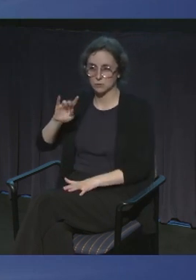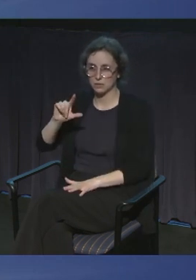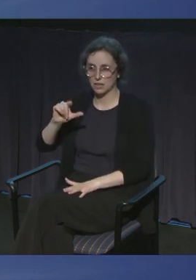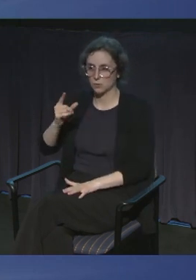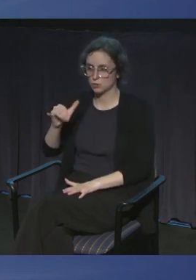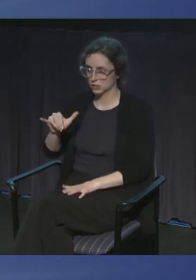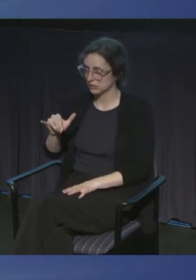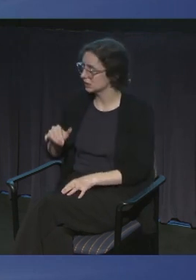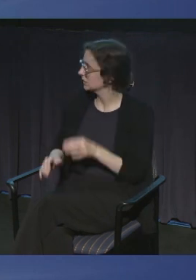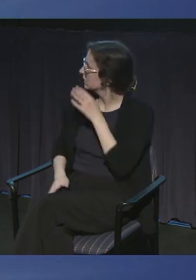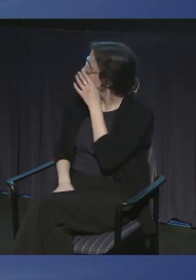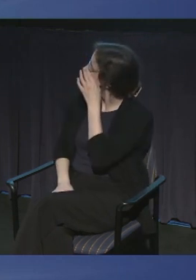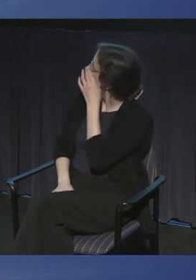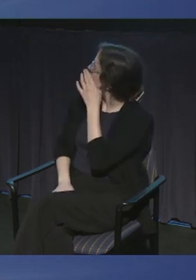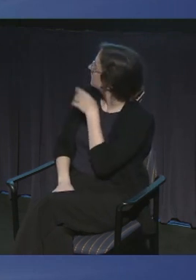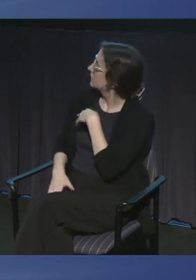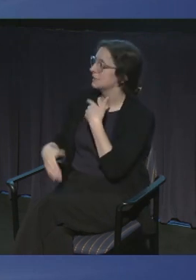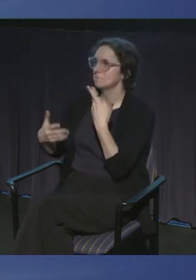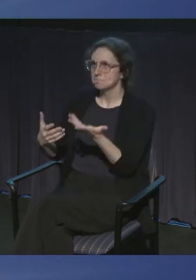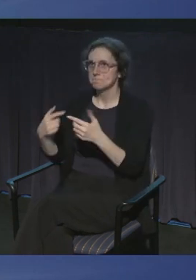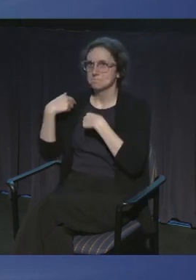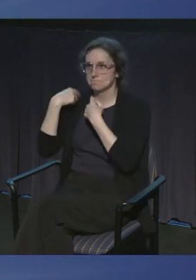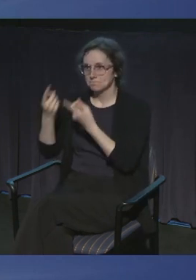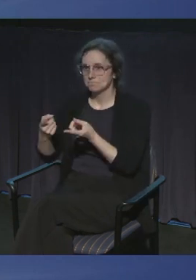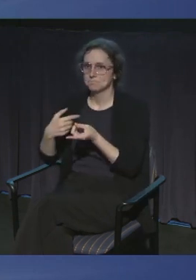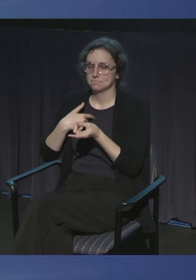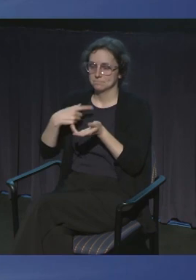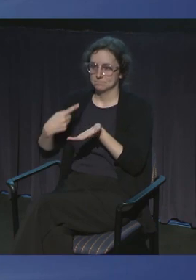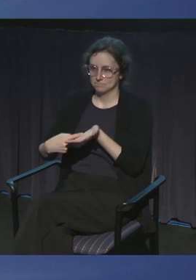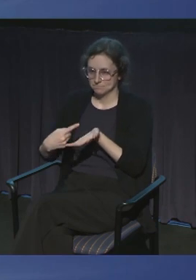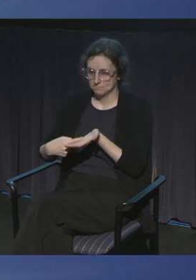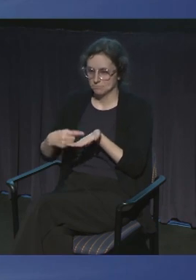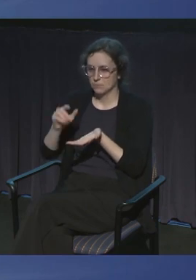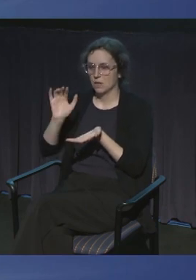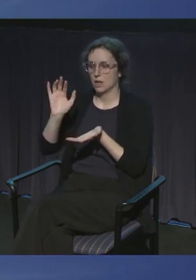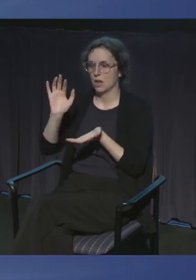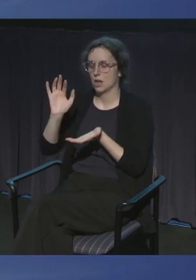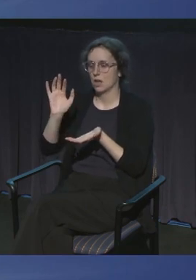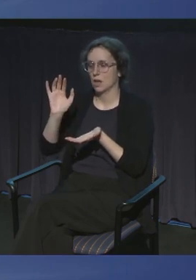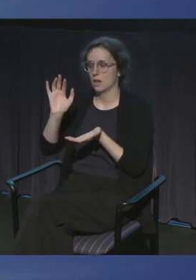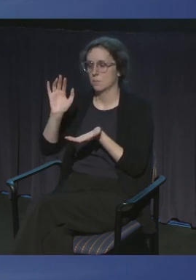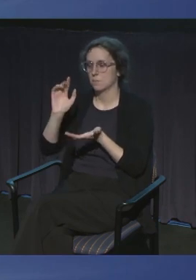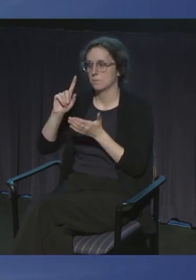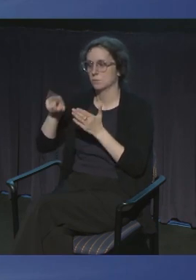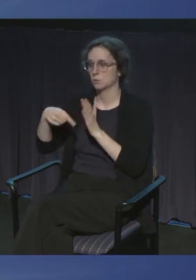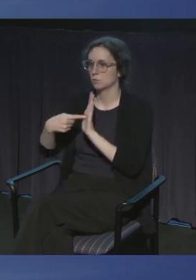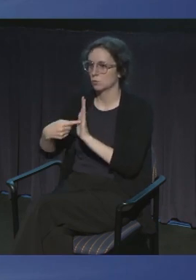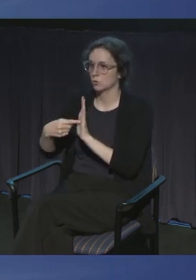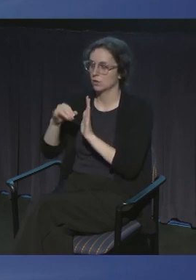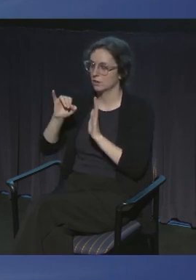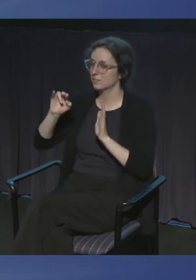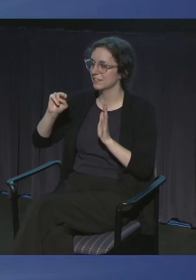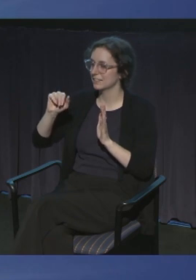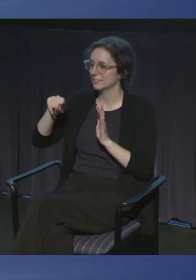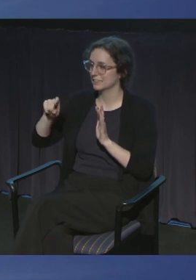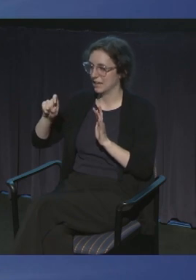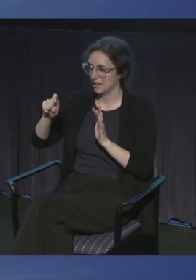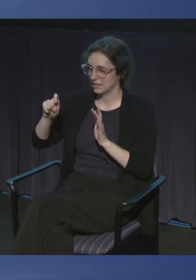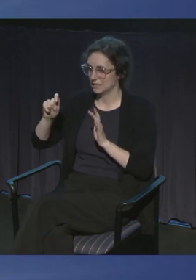SO, I'VE TALKED TO YOU ABOUT THE ROLE OF INNATE IMMUNE